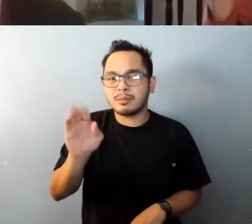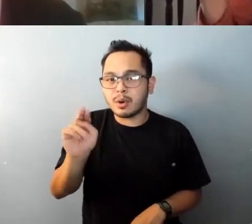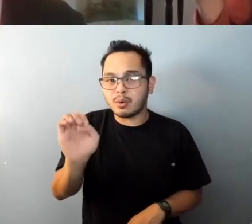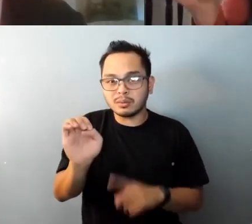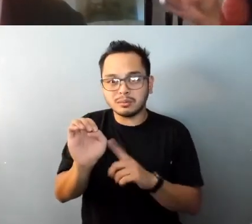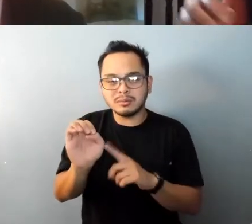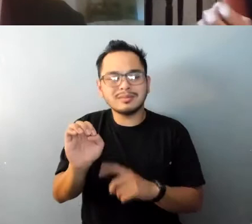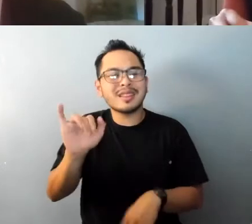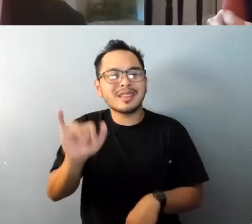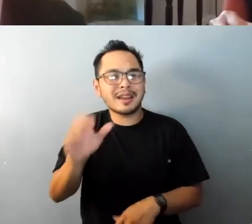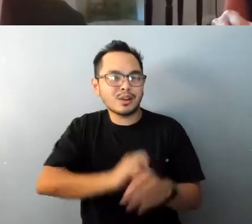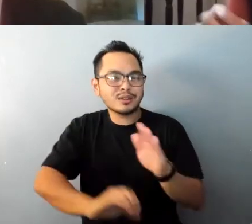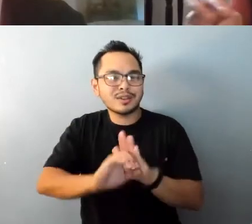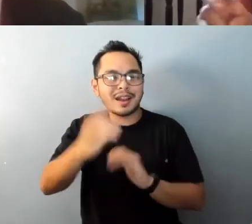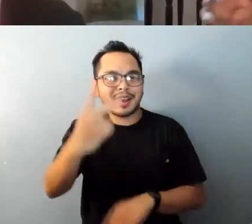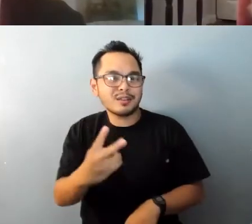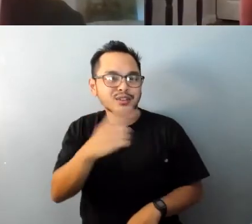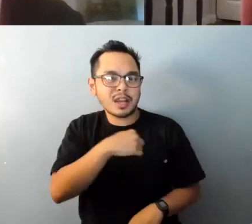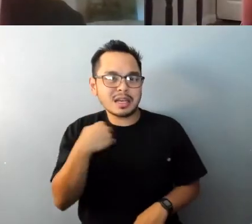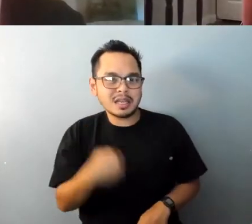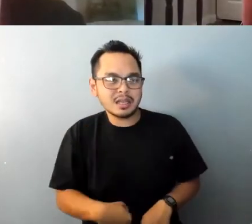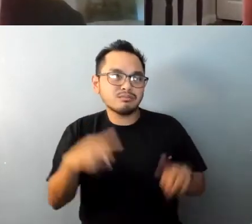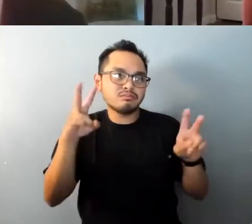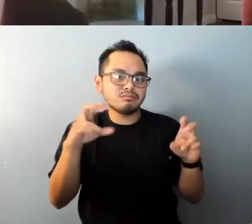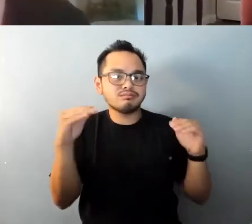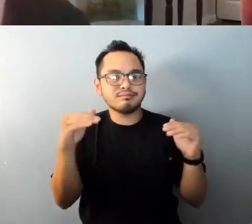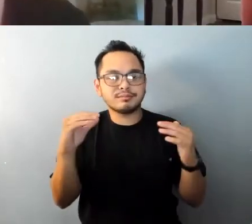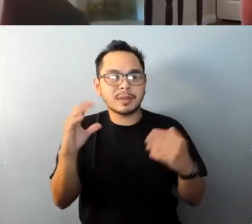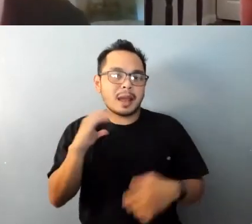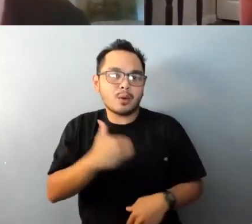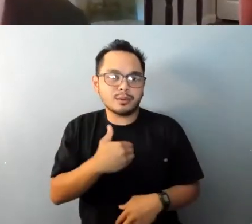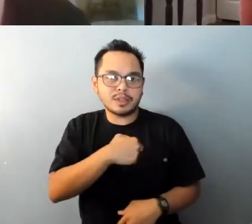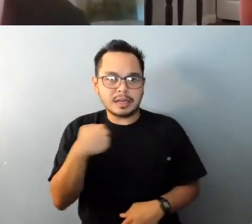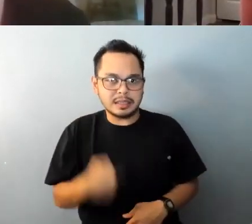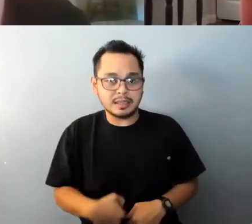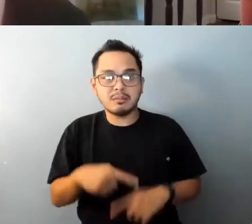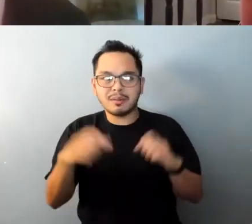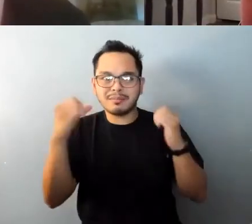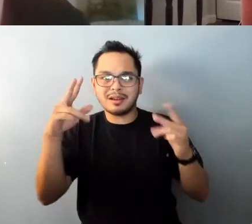Lena is now you know, is an Afro Chinese and there has been a lot of criticism about how